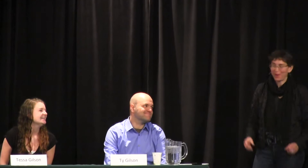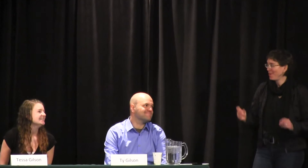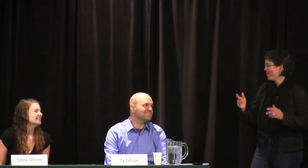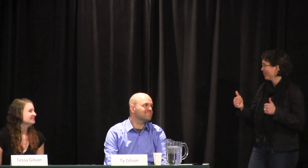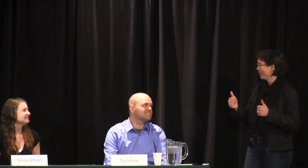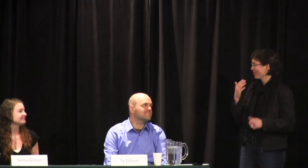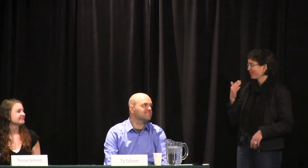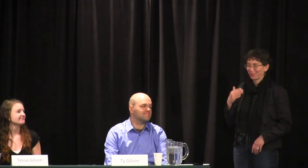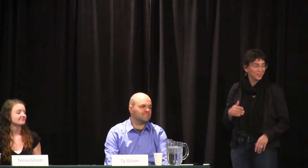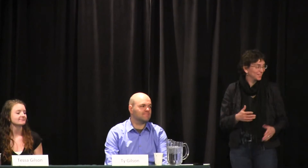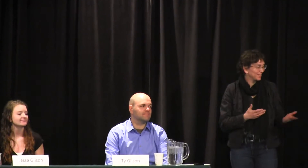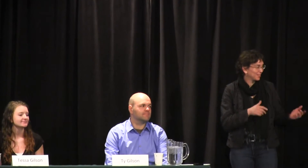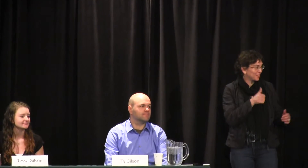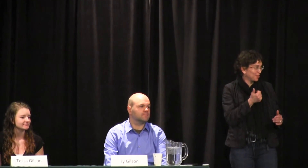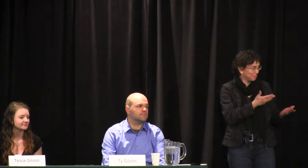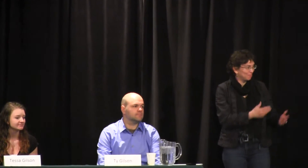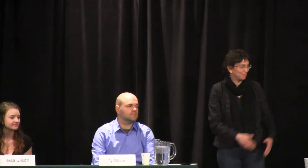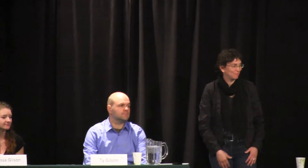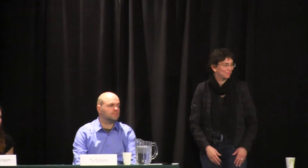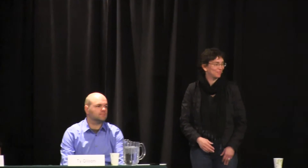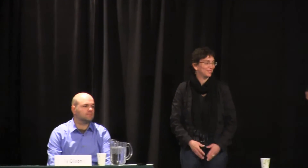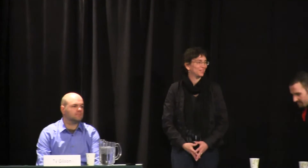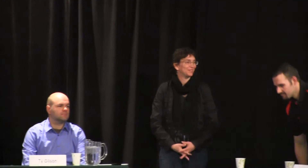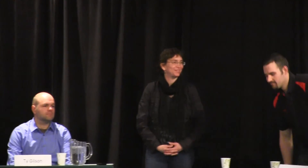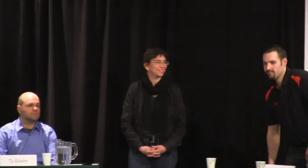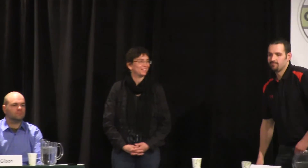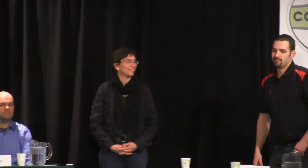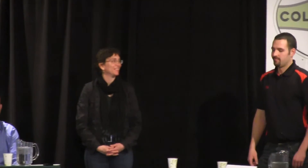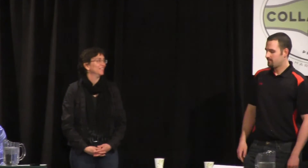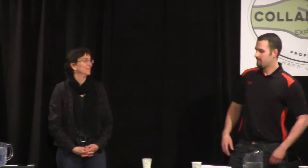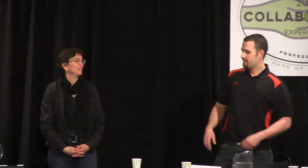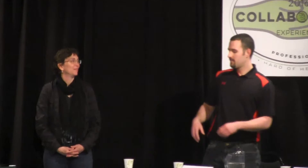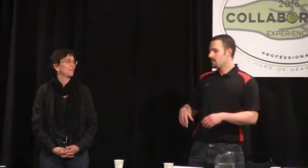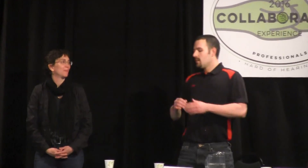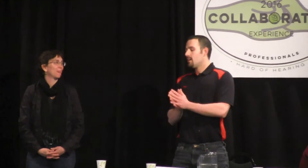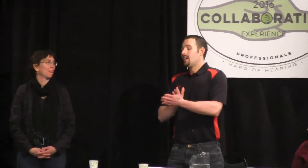They were good role models themselves, great.